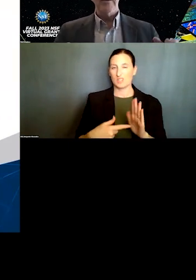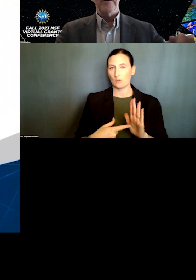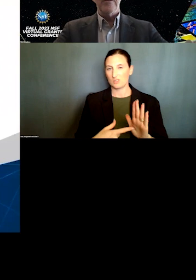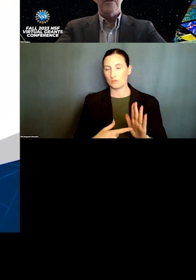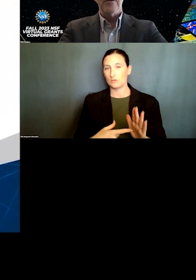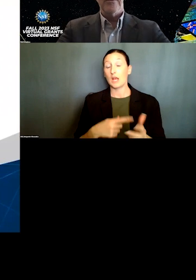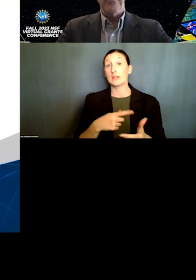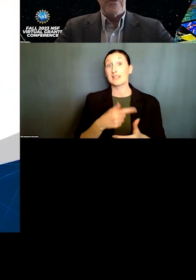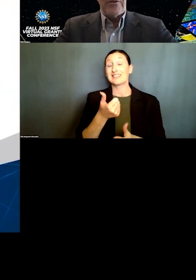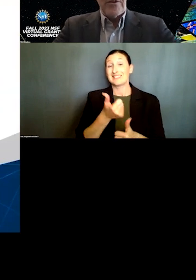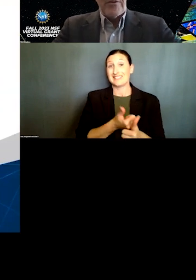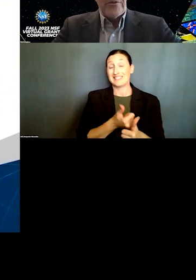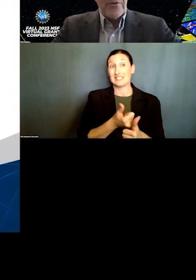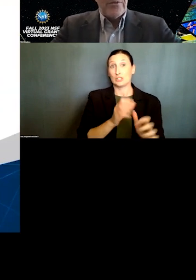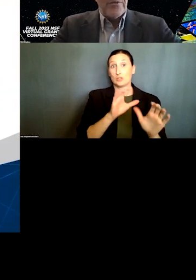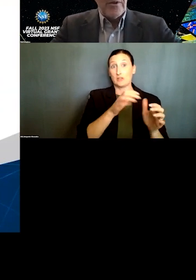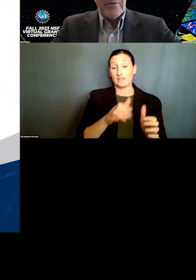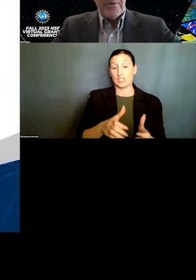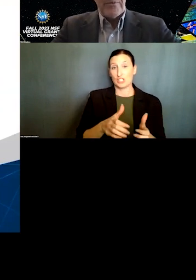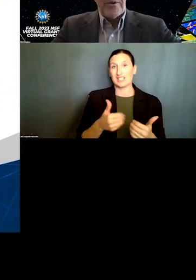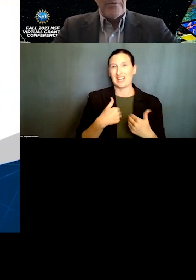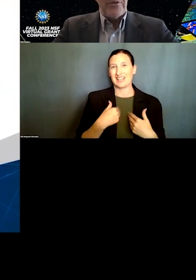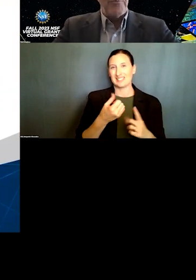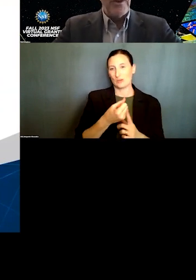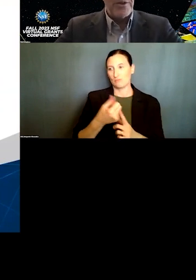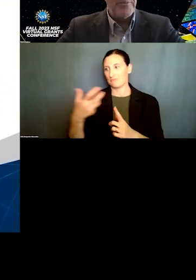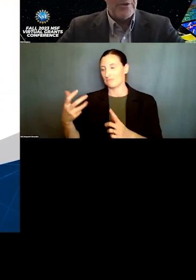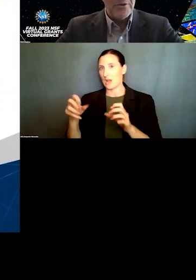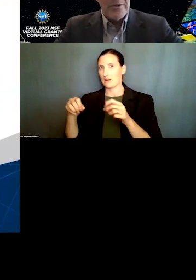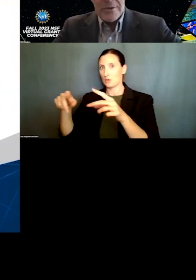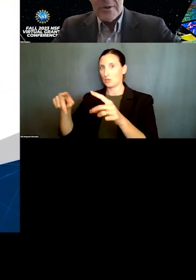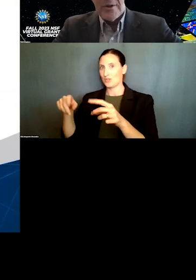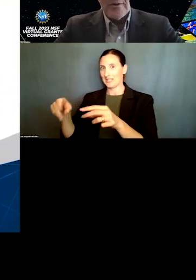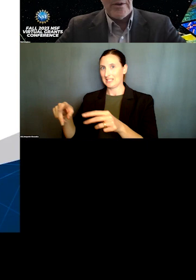Then each division has what I was called division based opportunities that